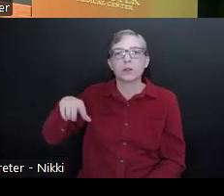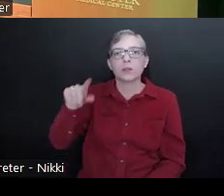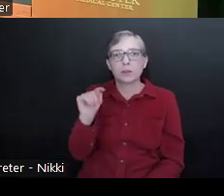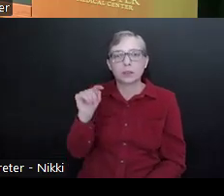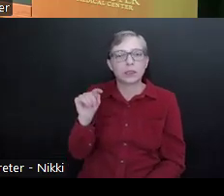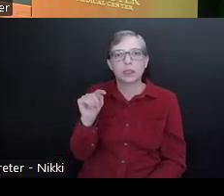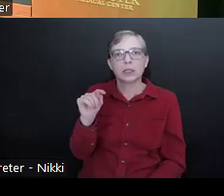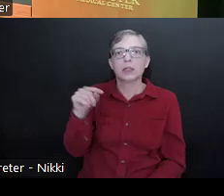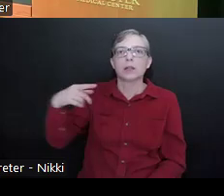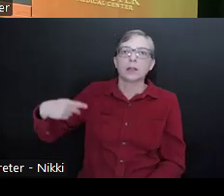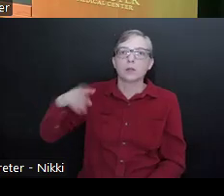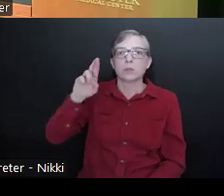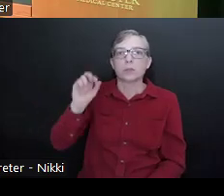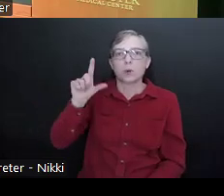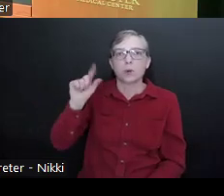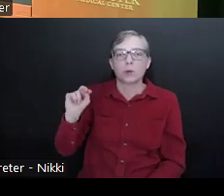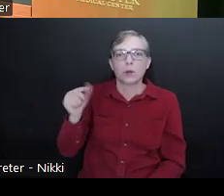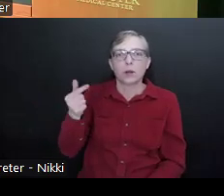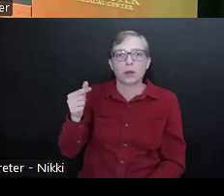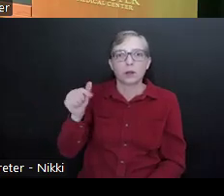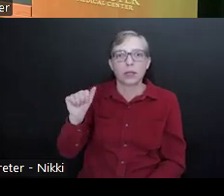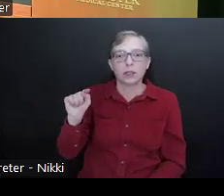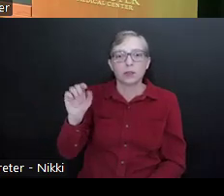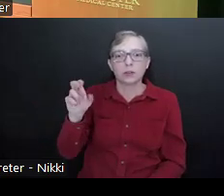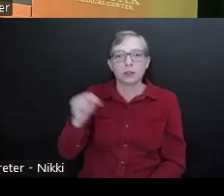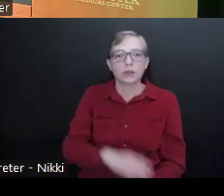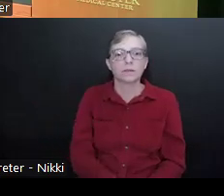that is an issue that kind of can come up with a number of different anti-depressants